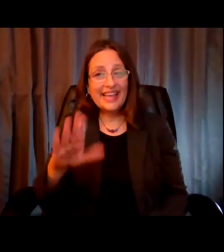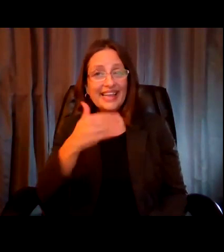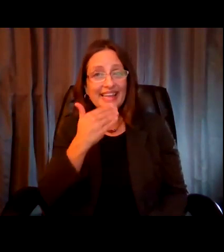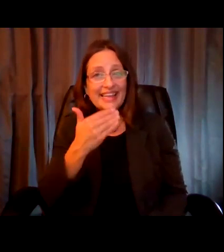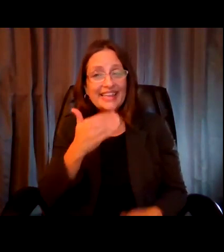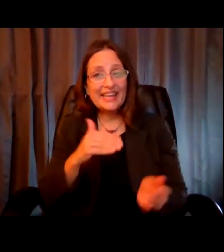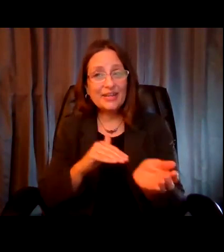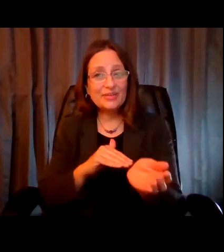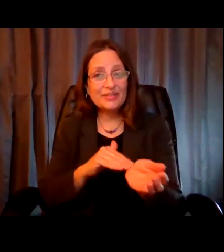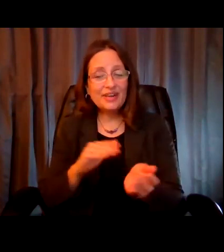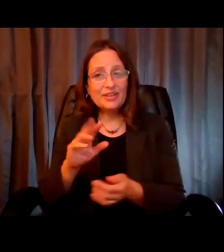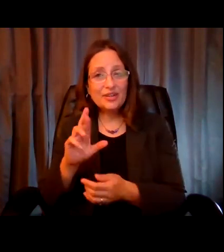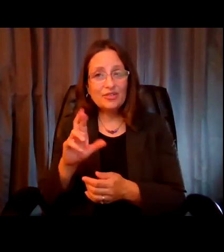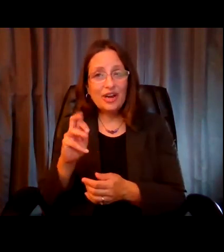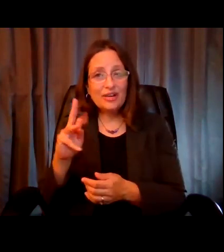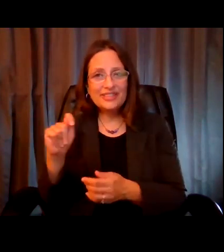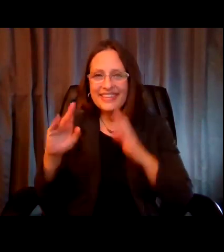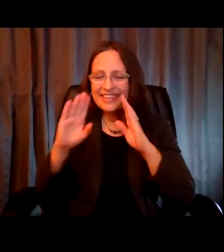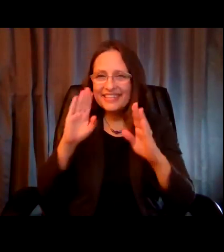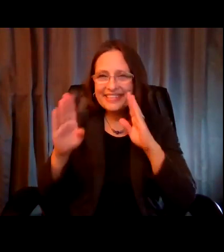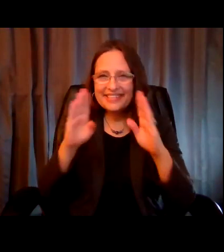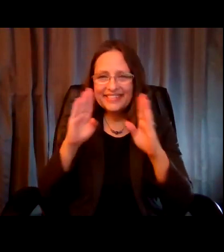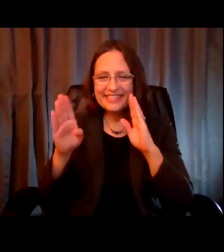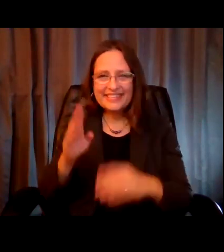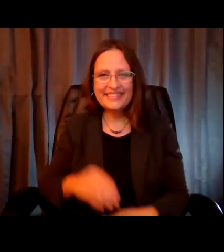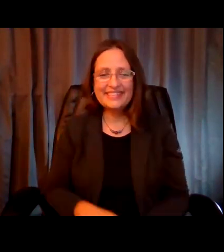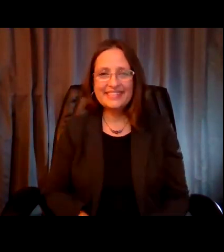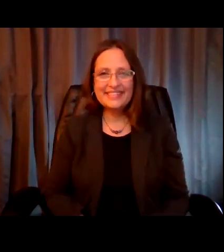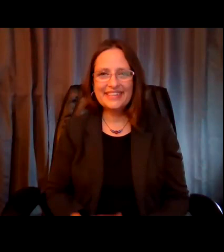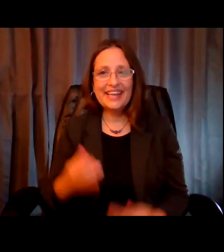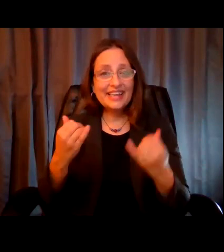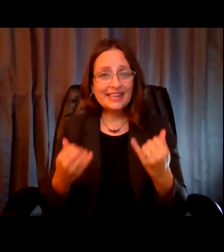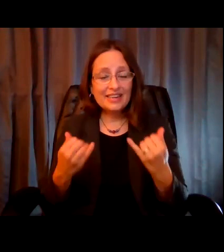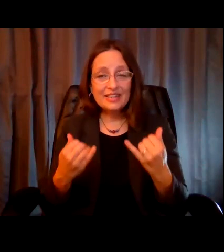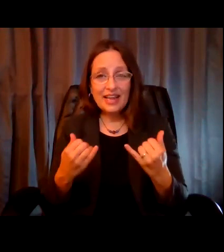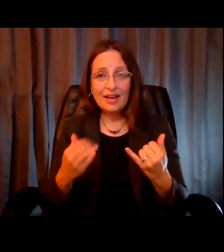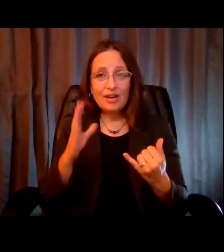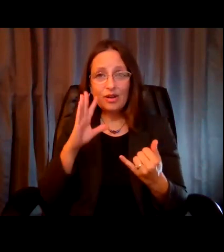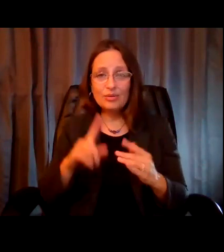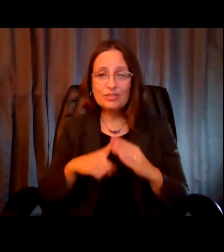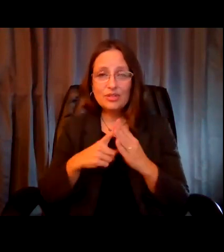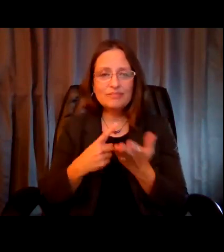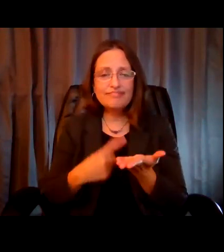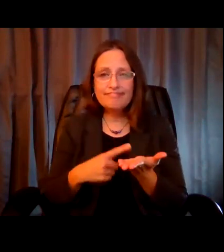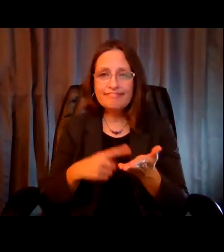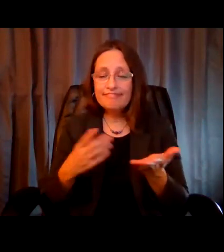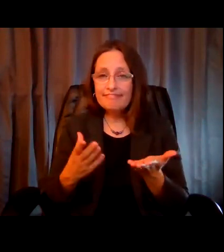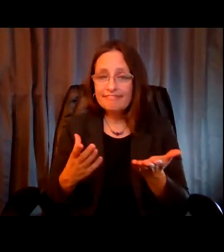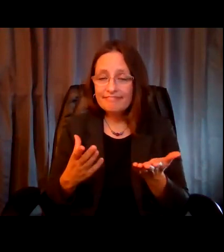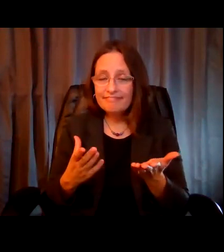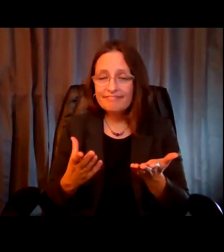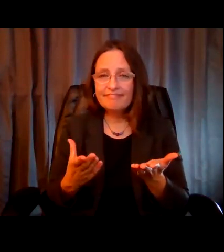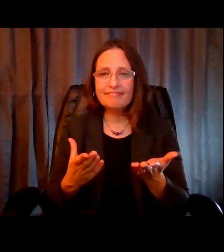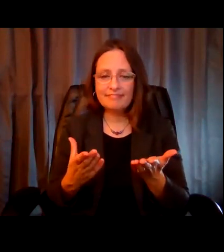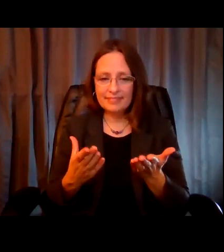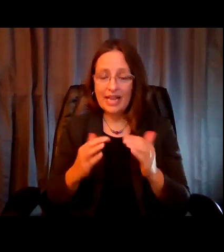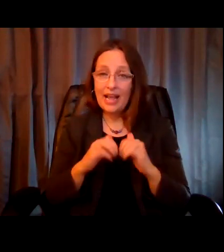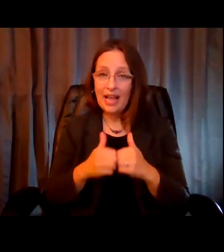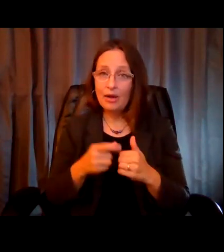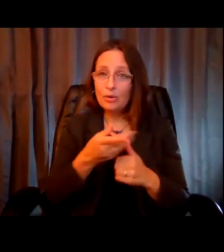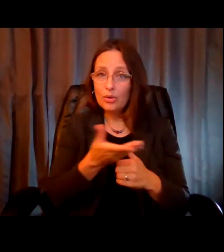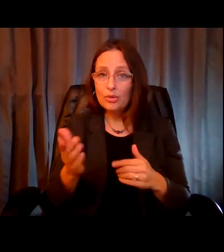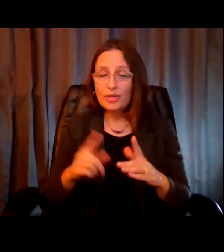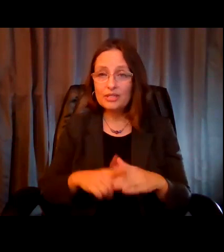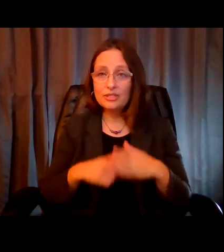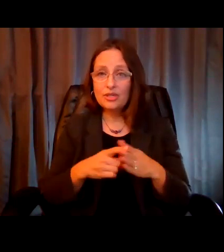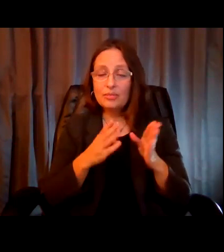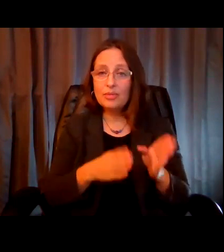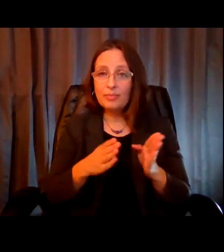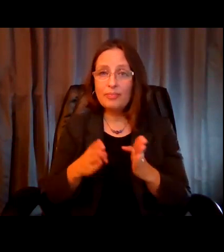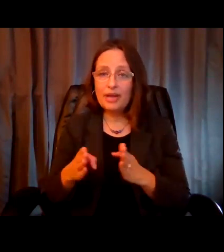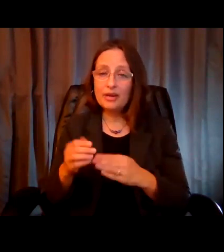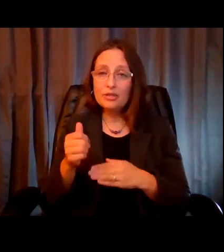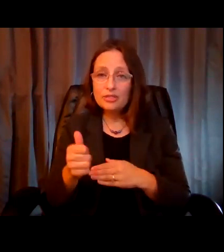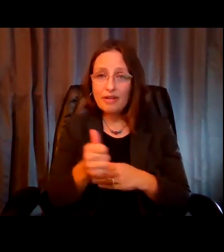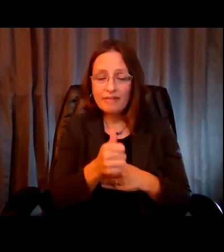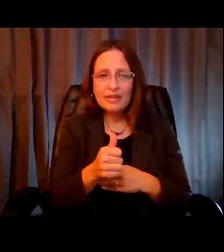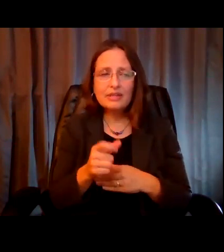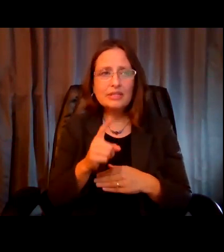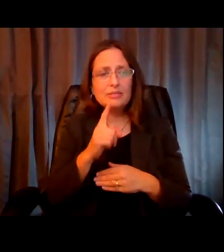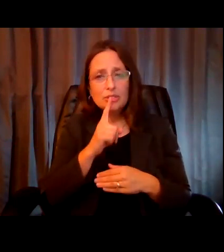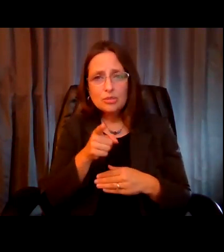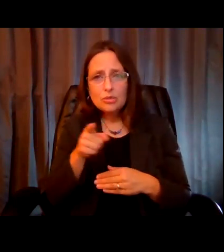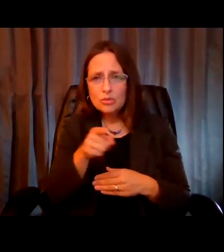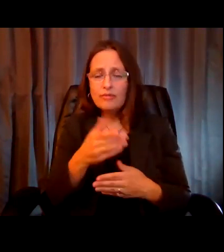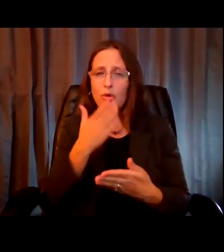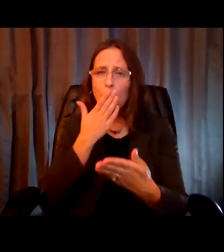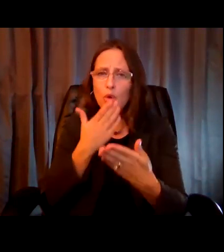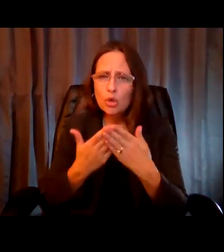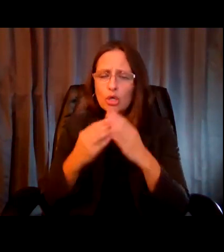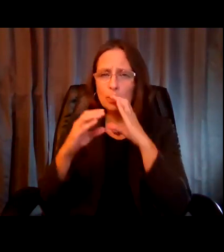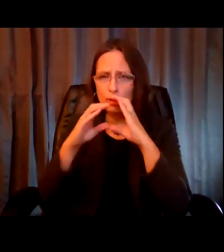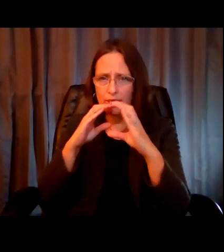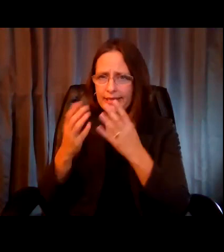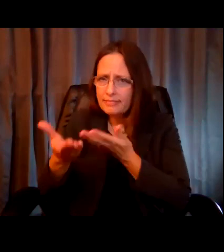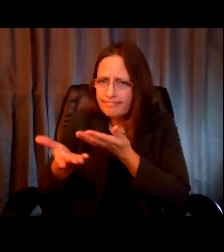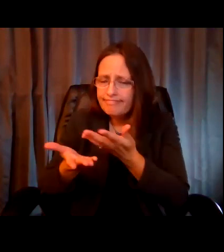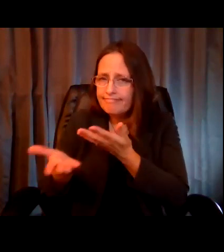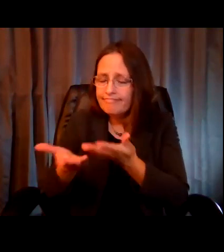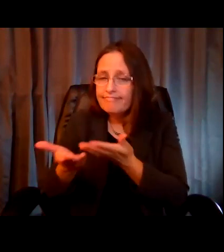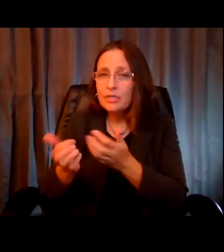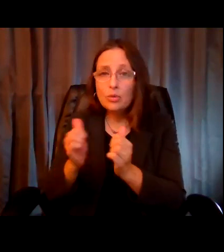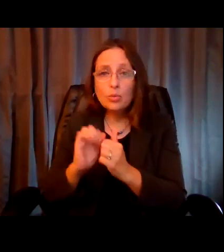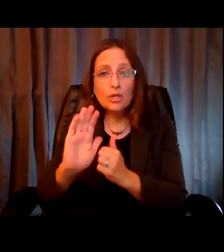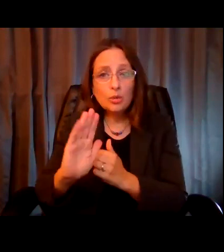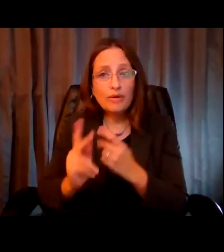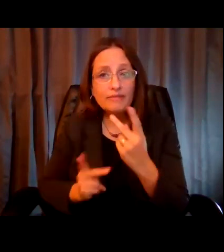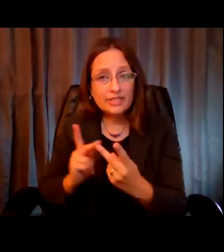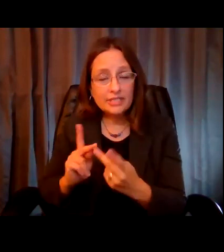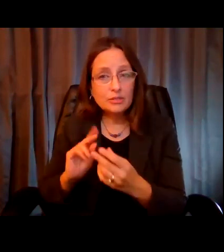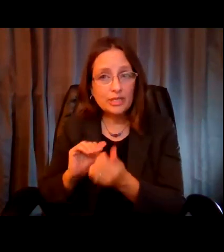visual support. The captioning just stopped. Can I continue? Okay, I'm seeing it on my end. So,